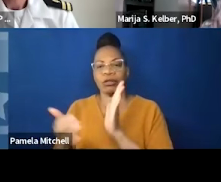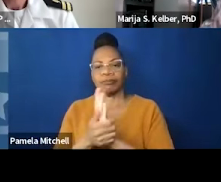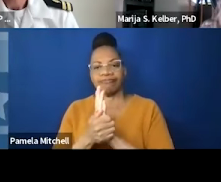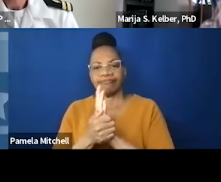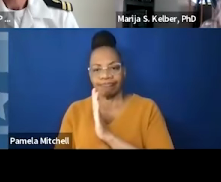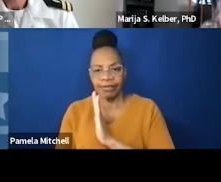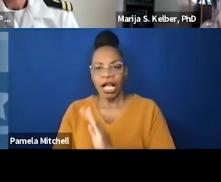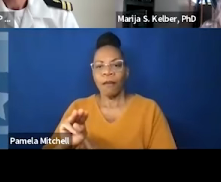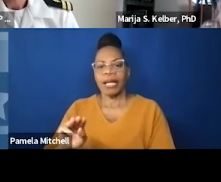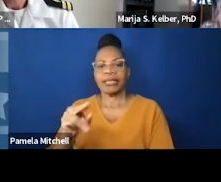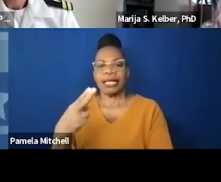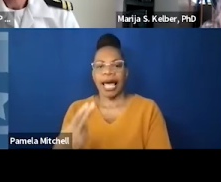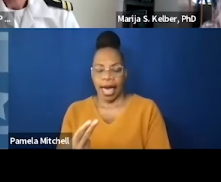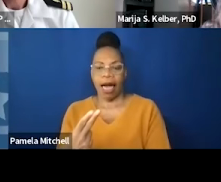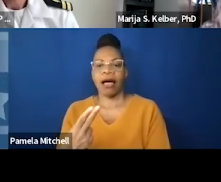of service members, veterans, and their families.